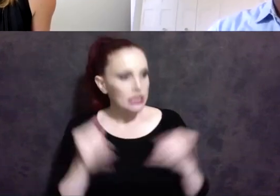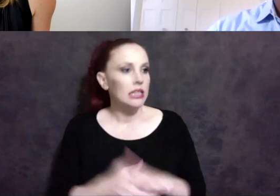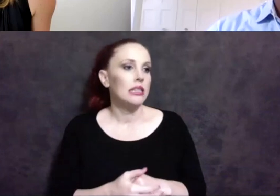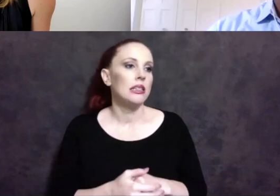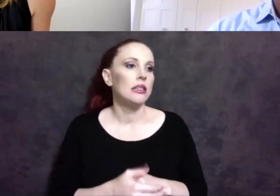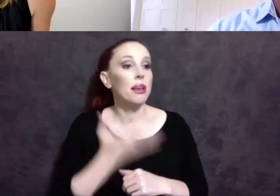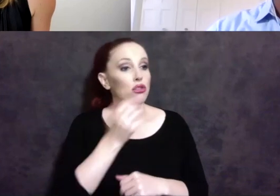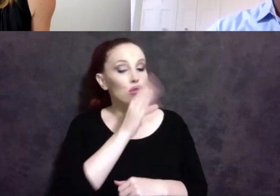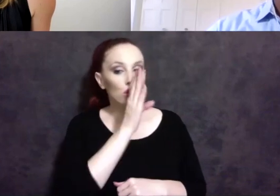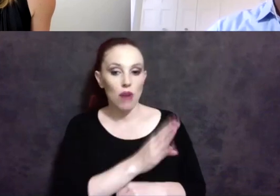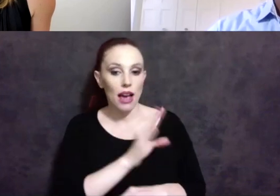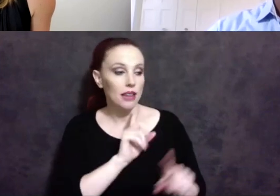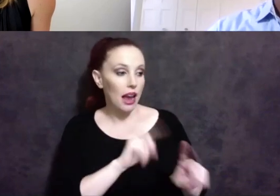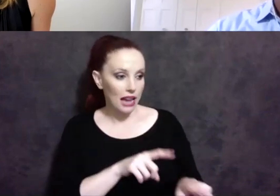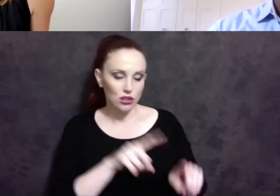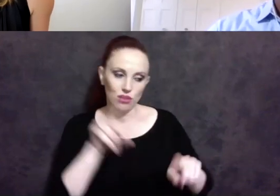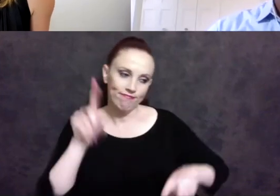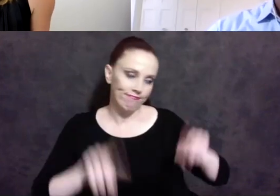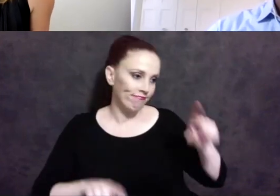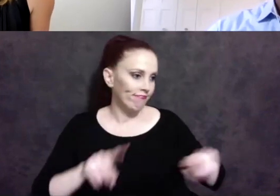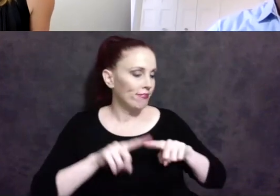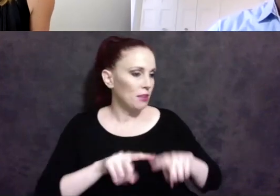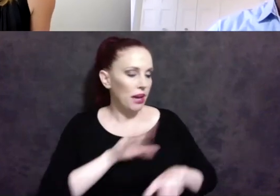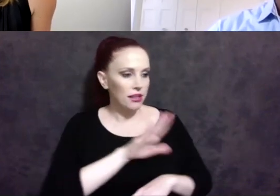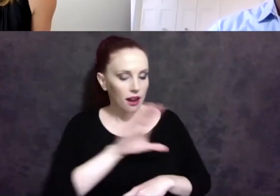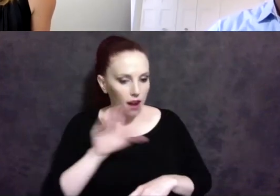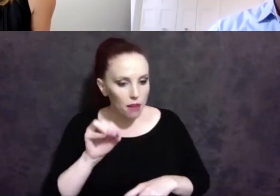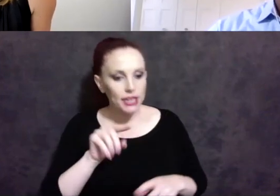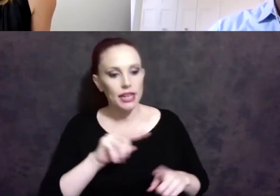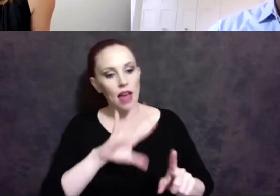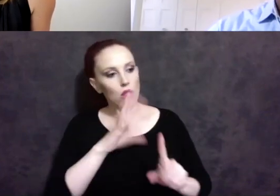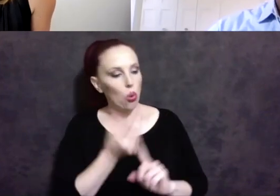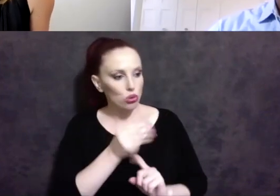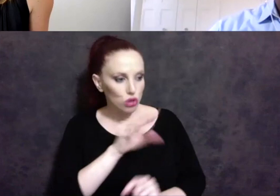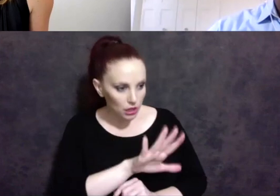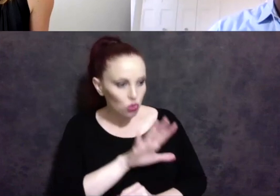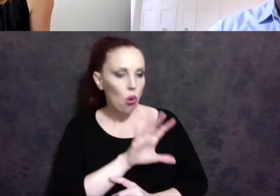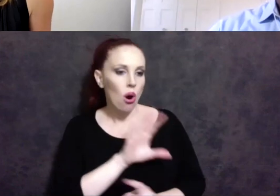is it is going to vary depending on the company and the culture you have within the company.